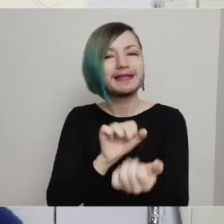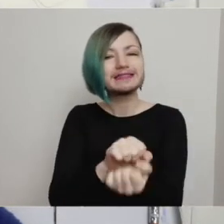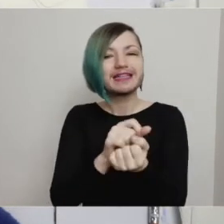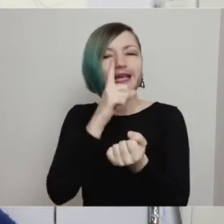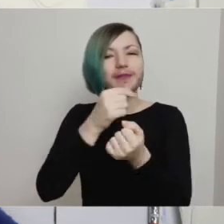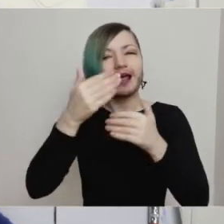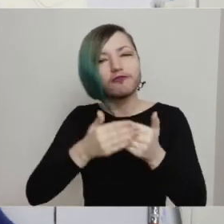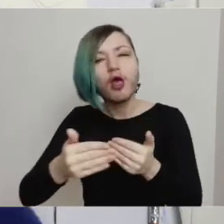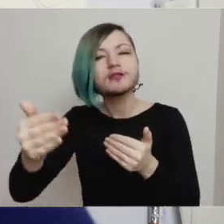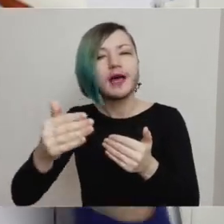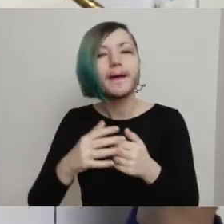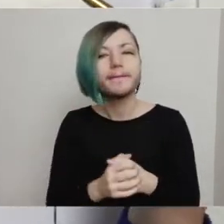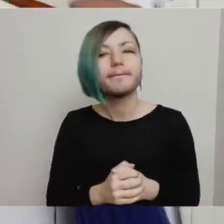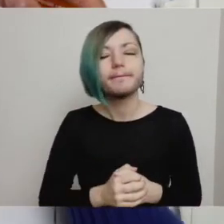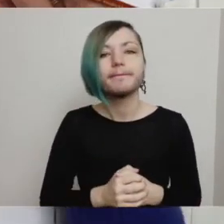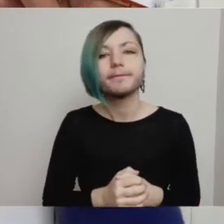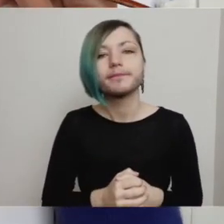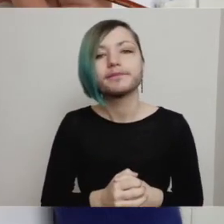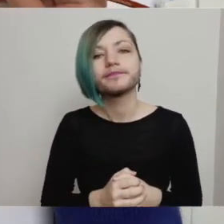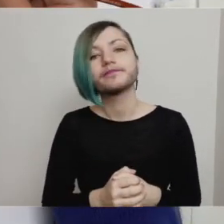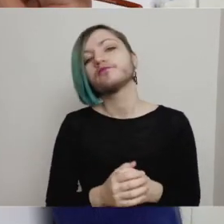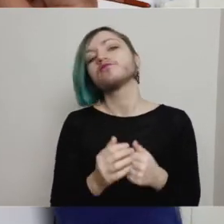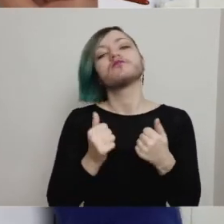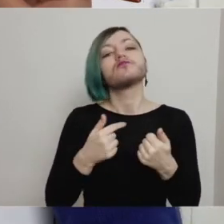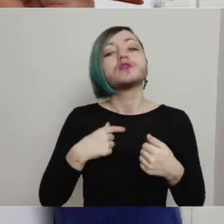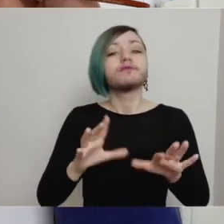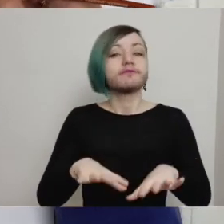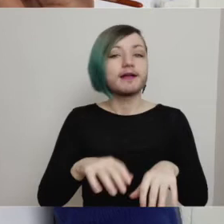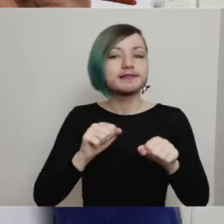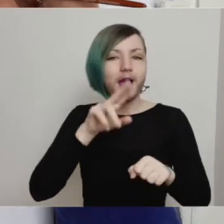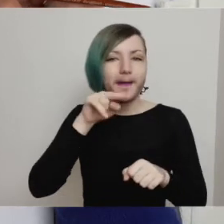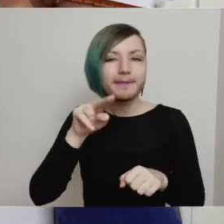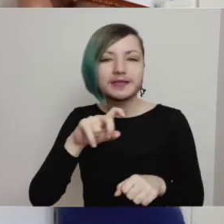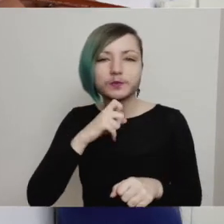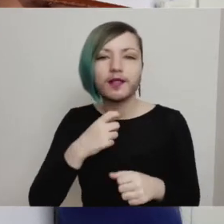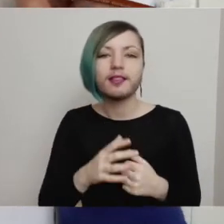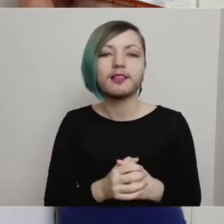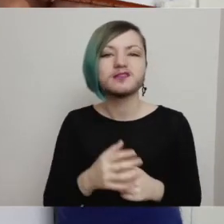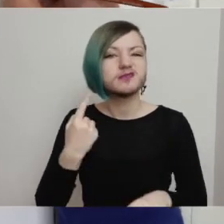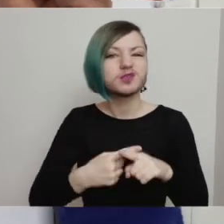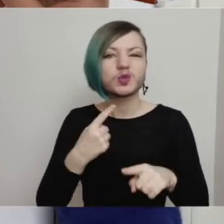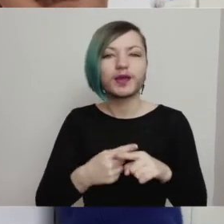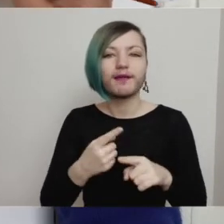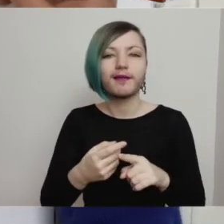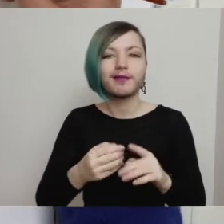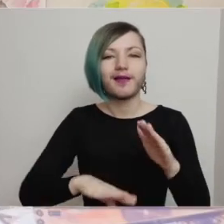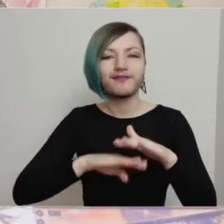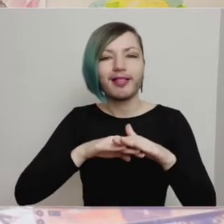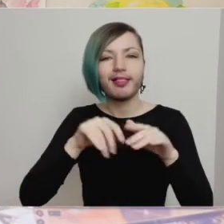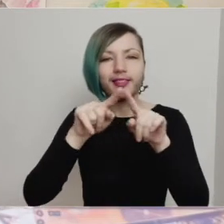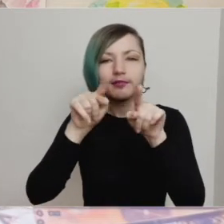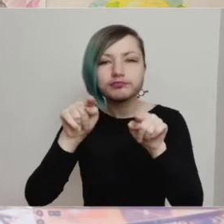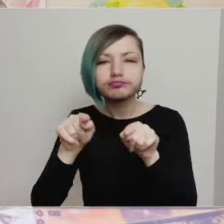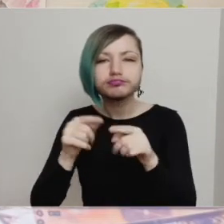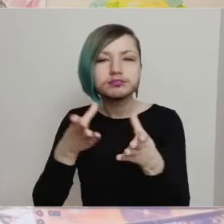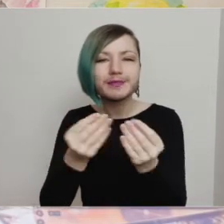So i'm just going to start with some of these covers just quickly fill in these these spaces and